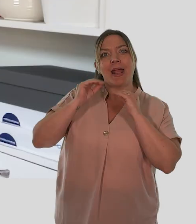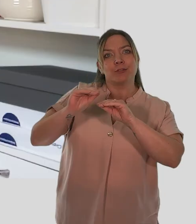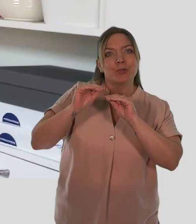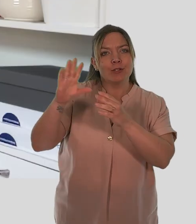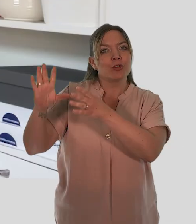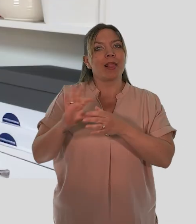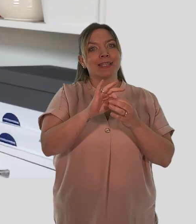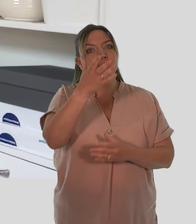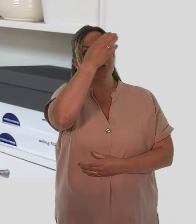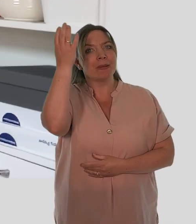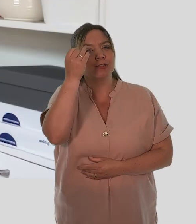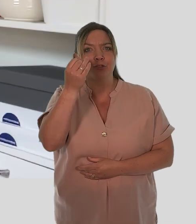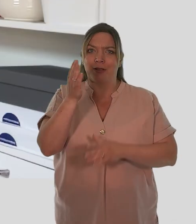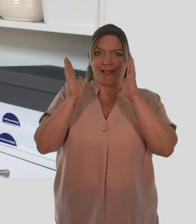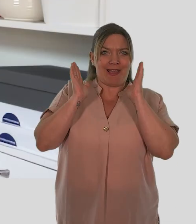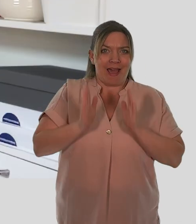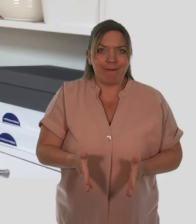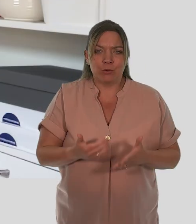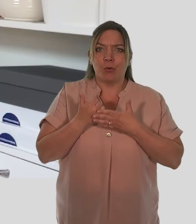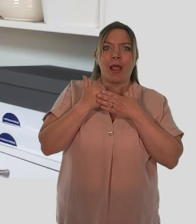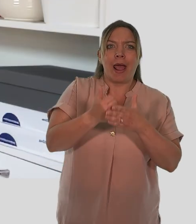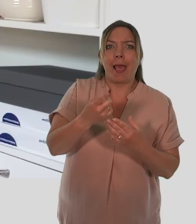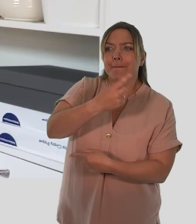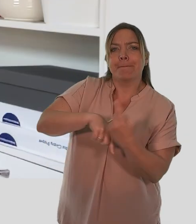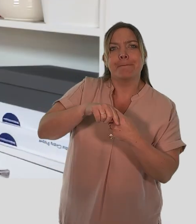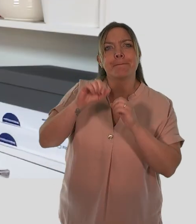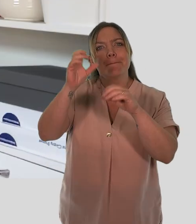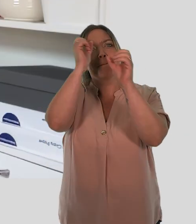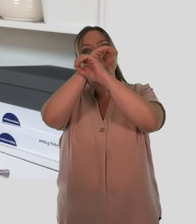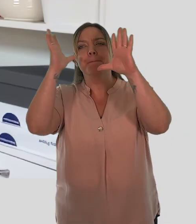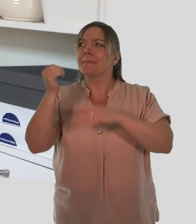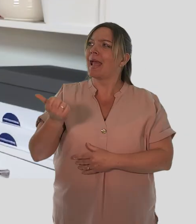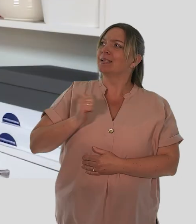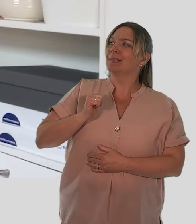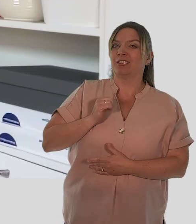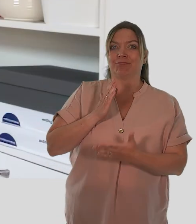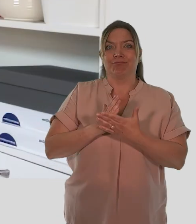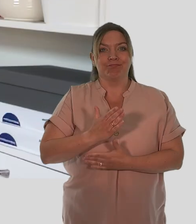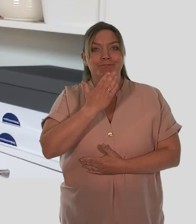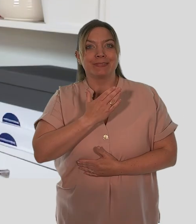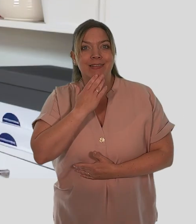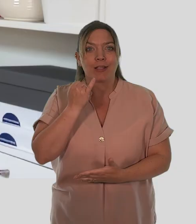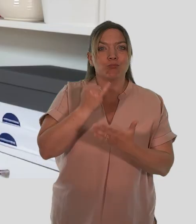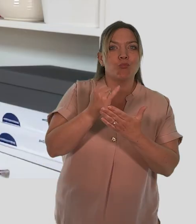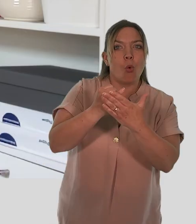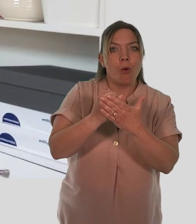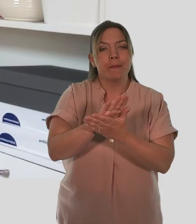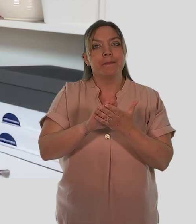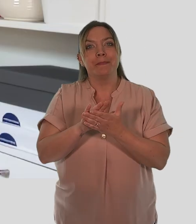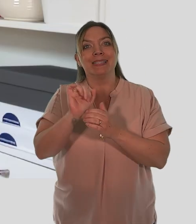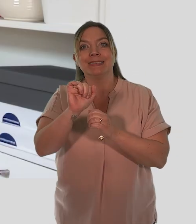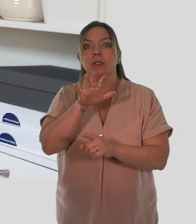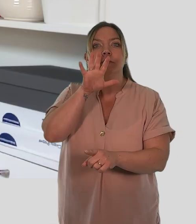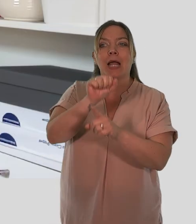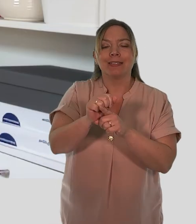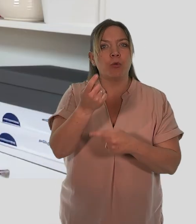and foster a dementia-inclusive society, which will in turn better support individuals living with dementia and their caregivers.